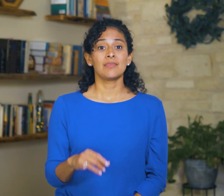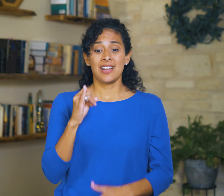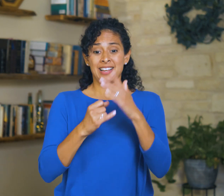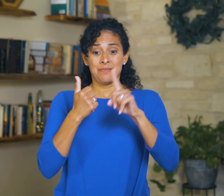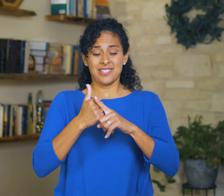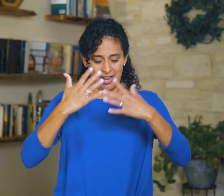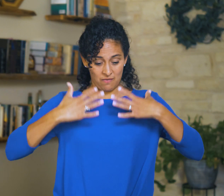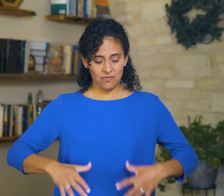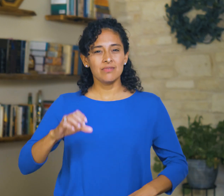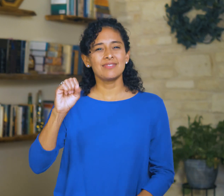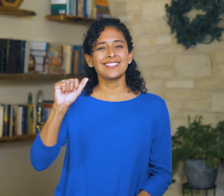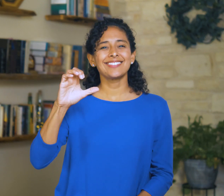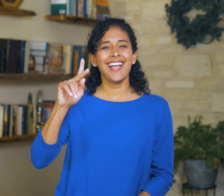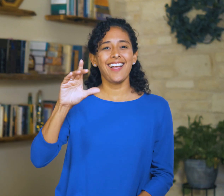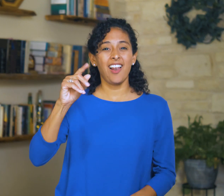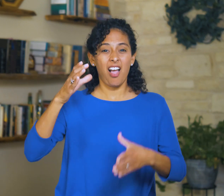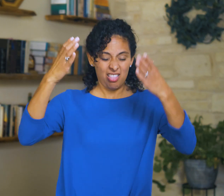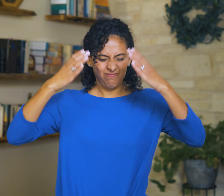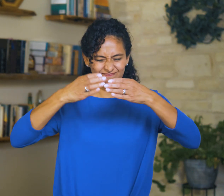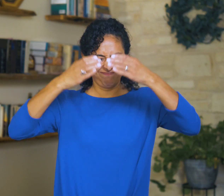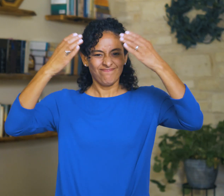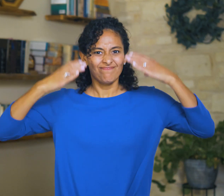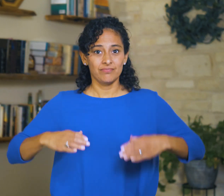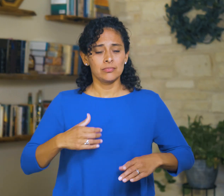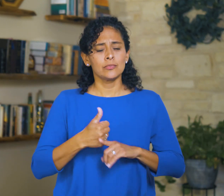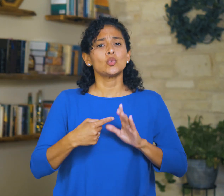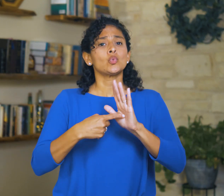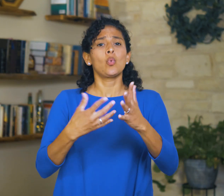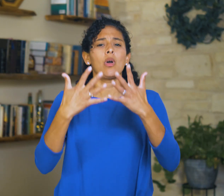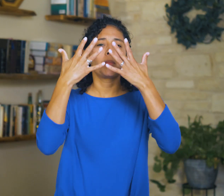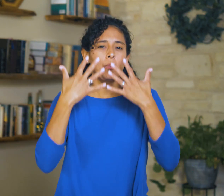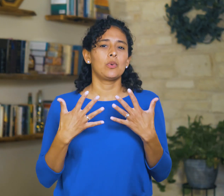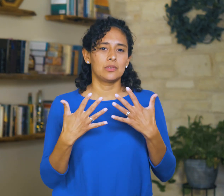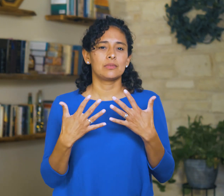He’s dressed in sackcloth, the standard sign of mourning.